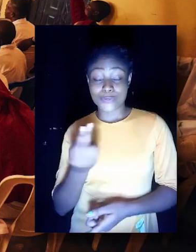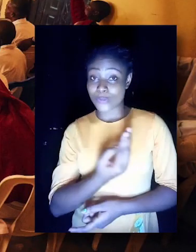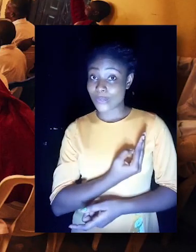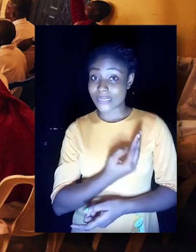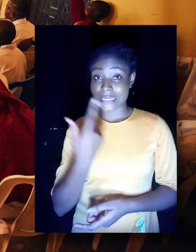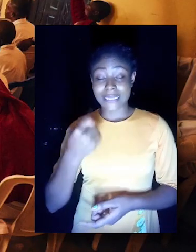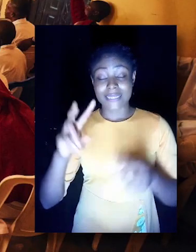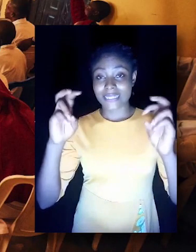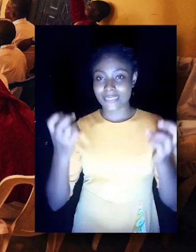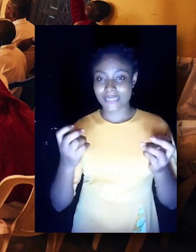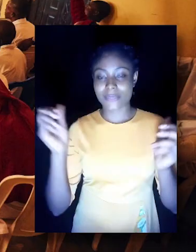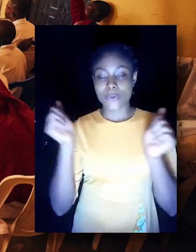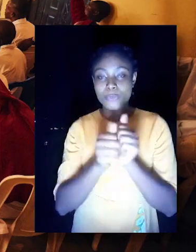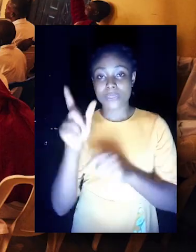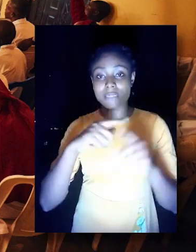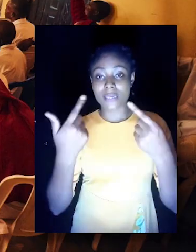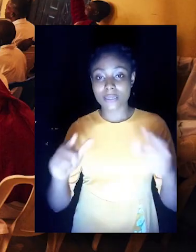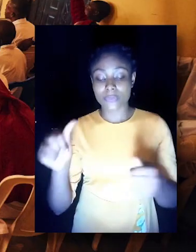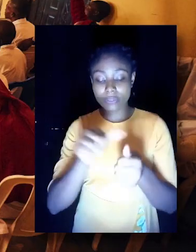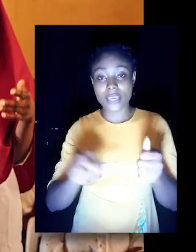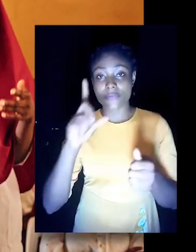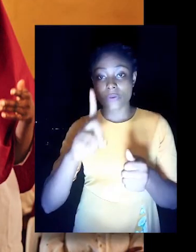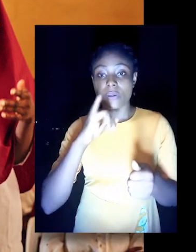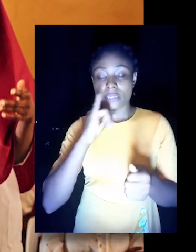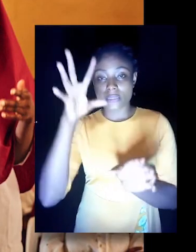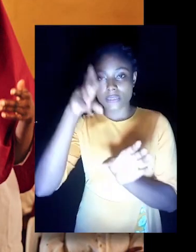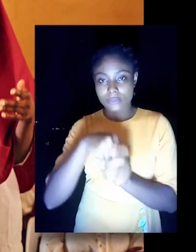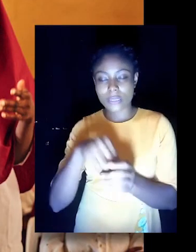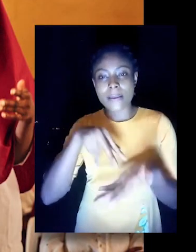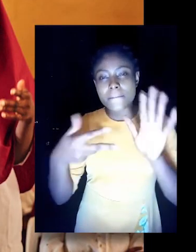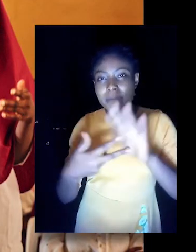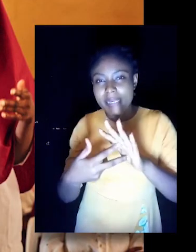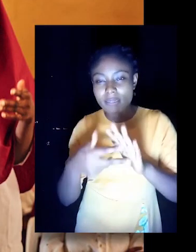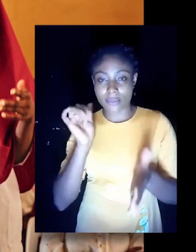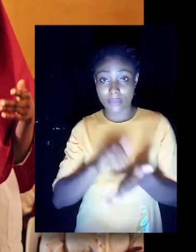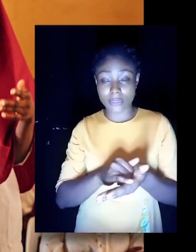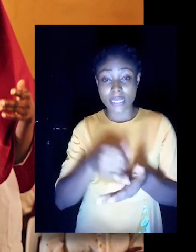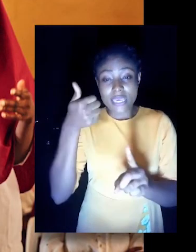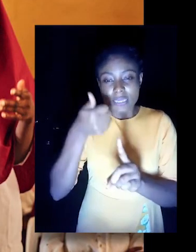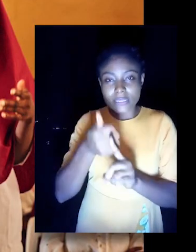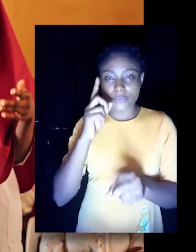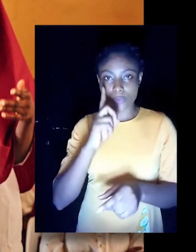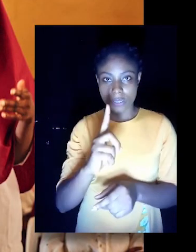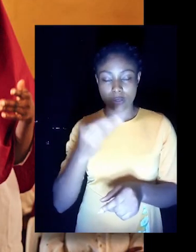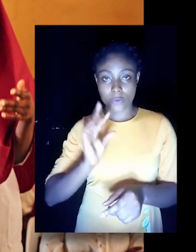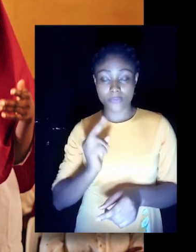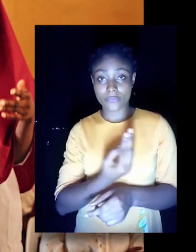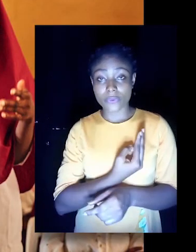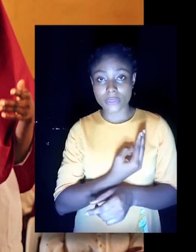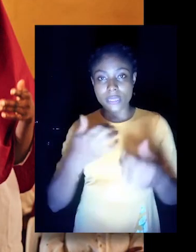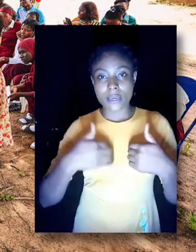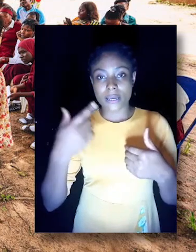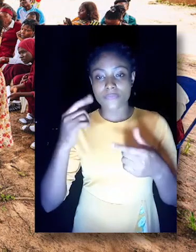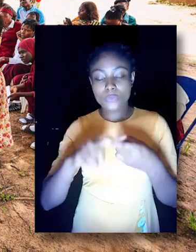To us, the theme “With Sign Language, Everyone is Included” means that each one of has